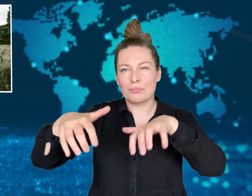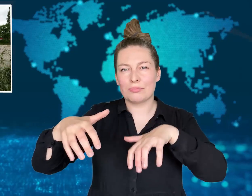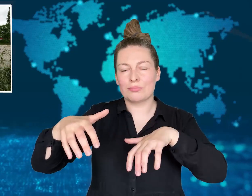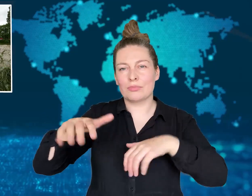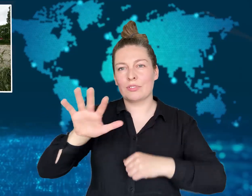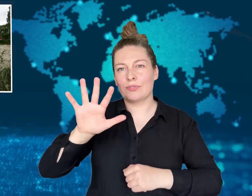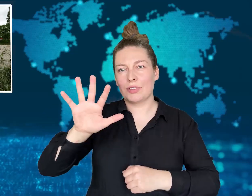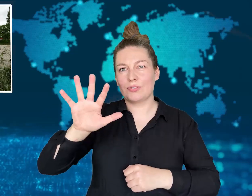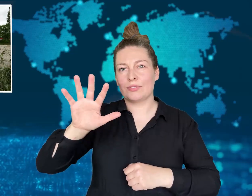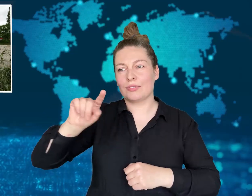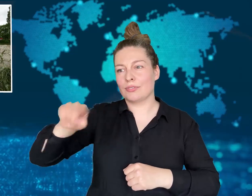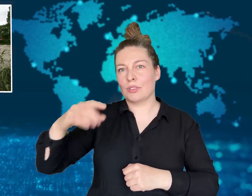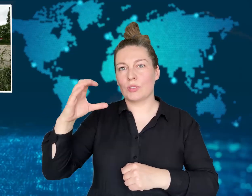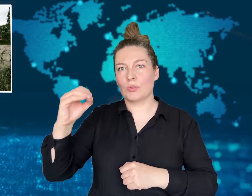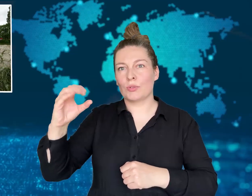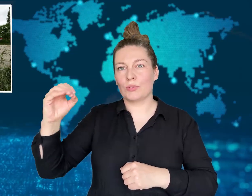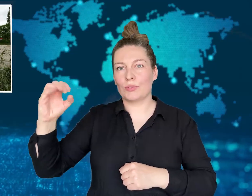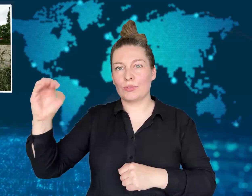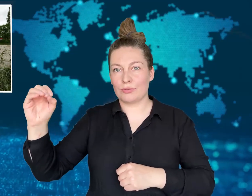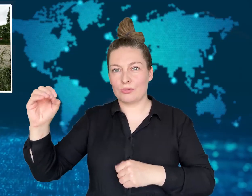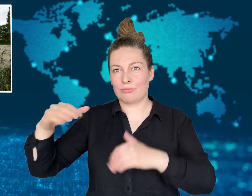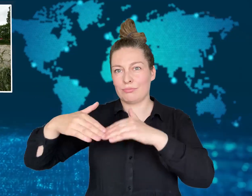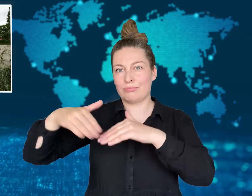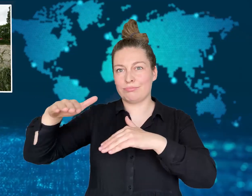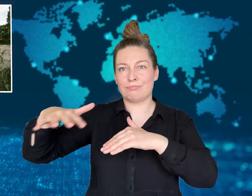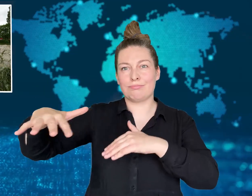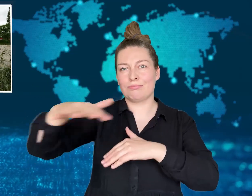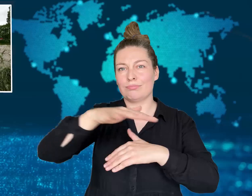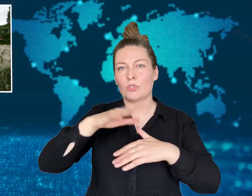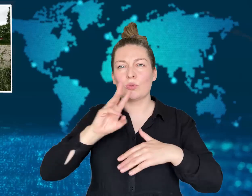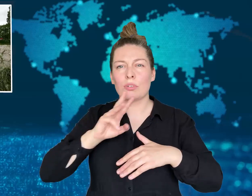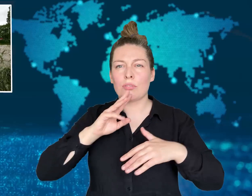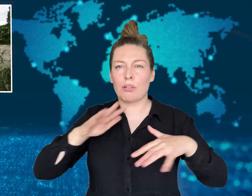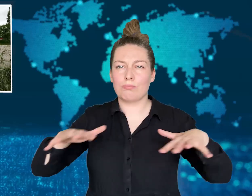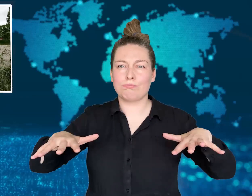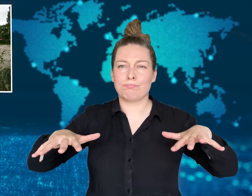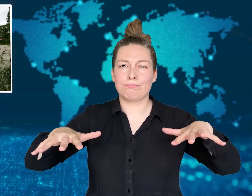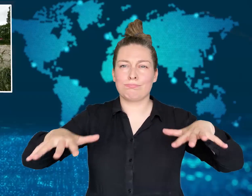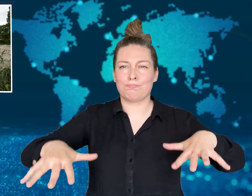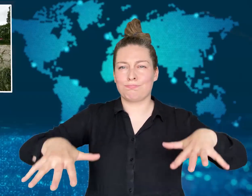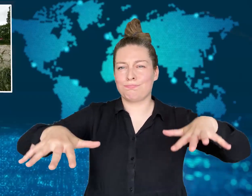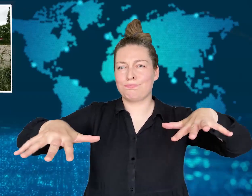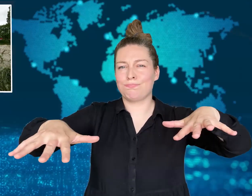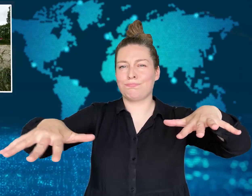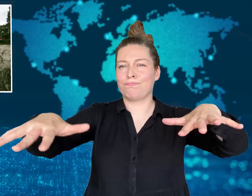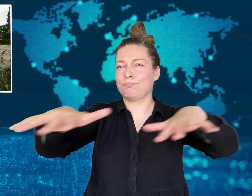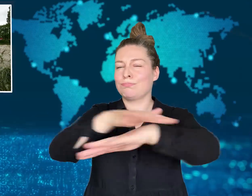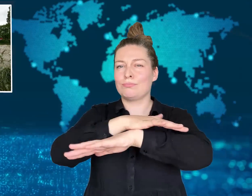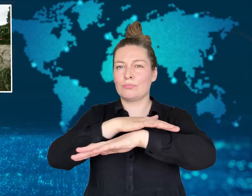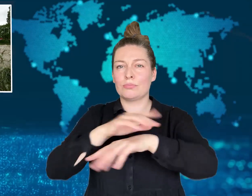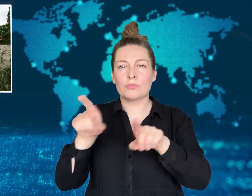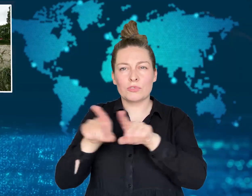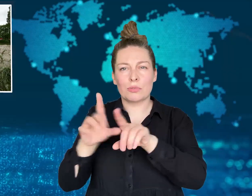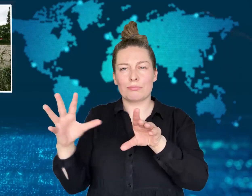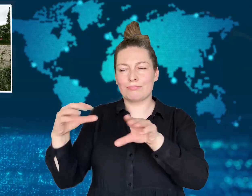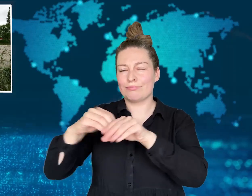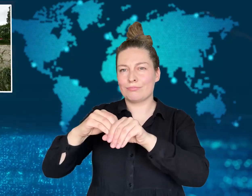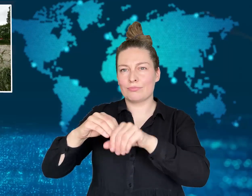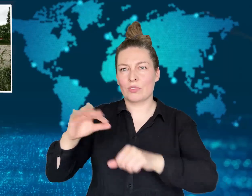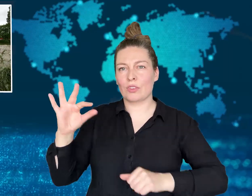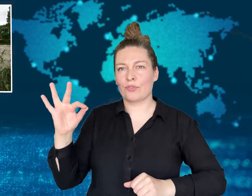including "Fruit Valley" and corn and grain fields.